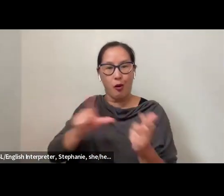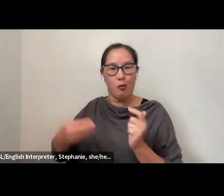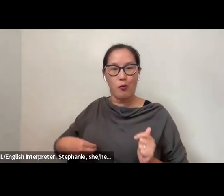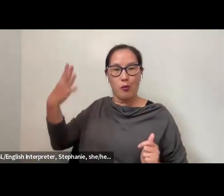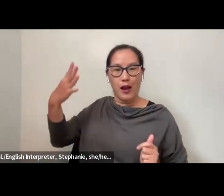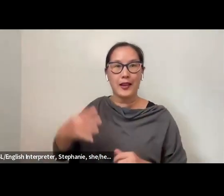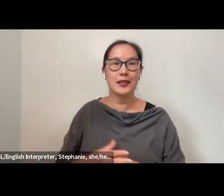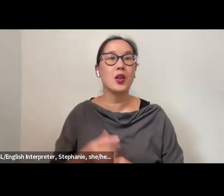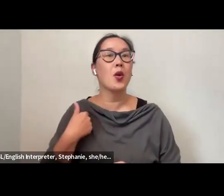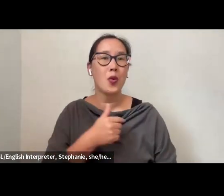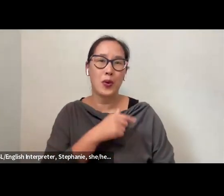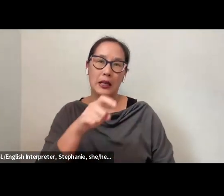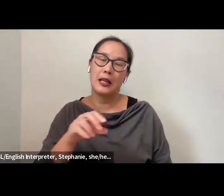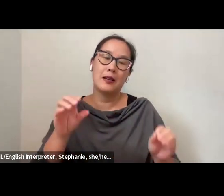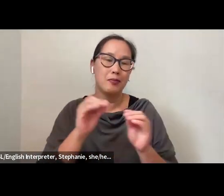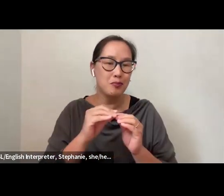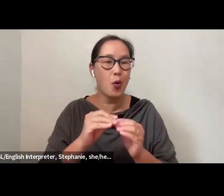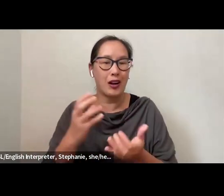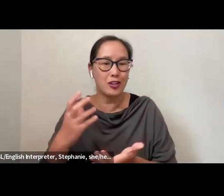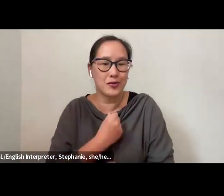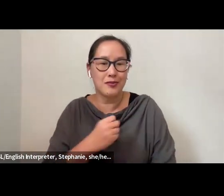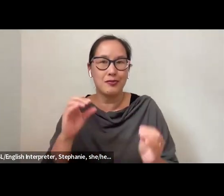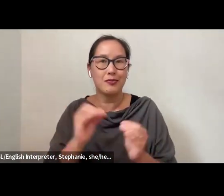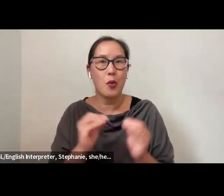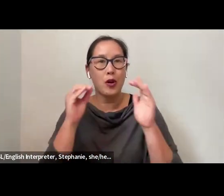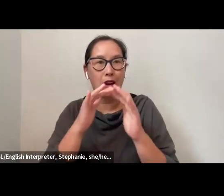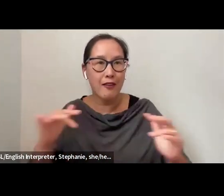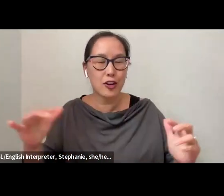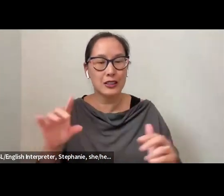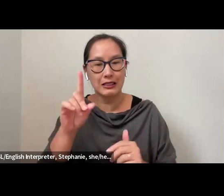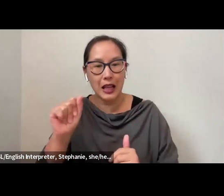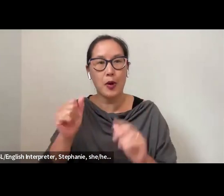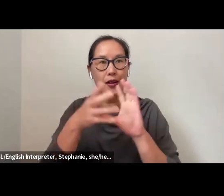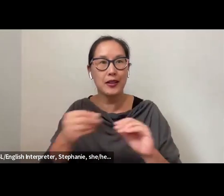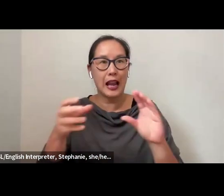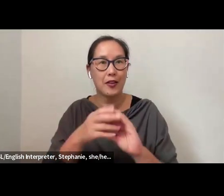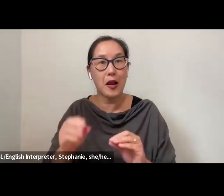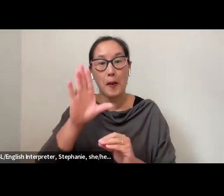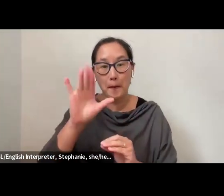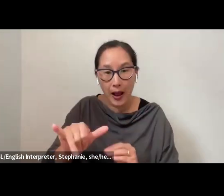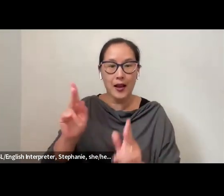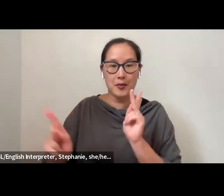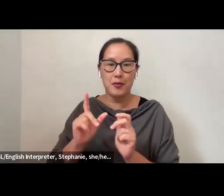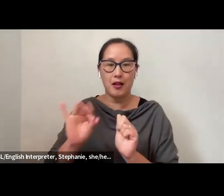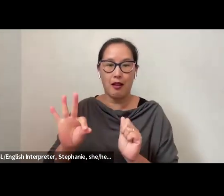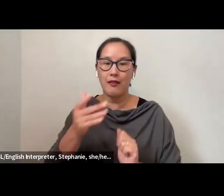created by disabled people of color. I'm proud to announce the launch of the Disabled